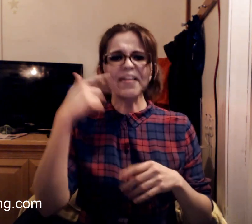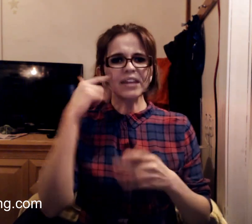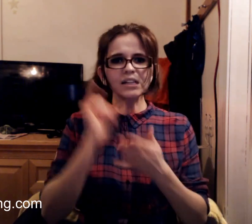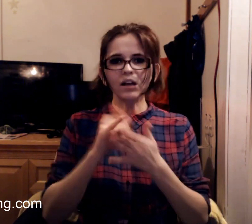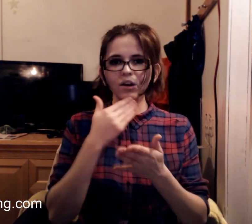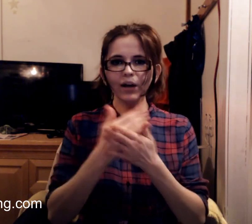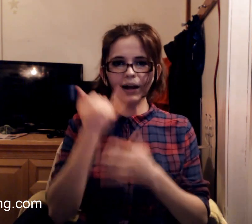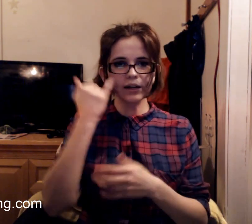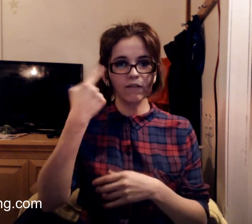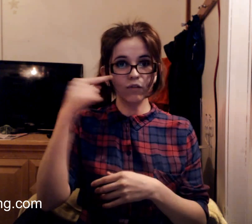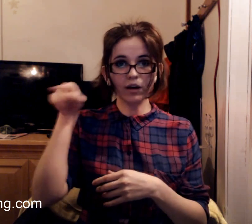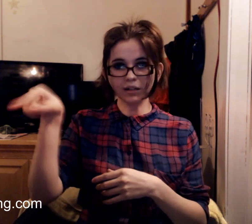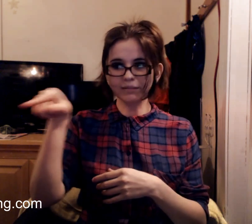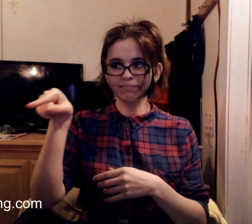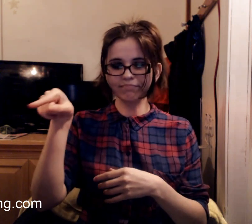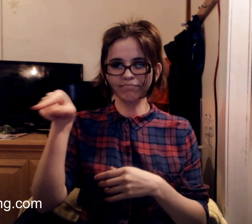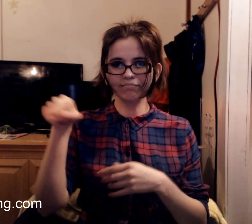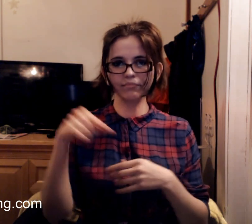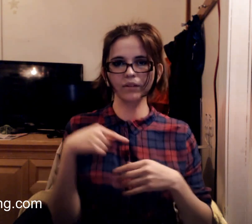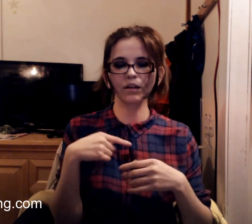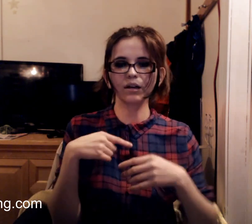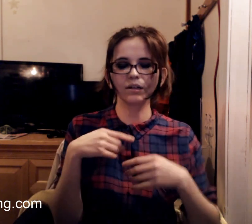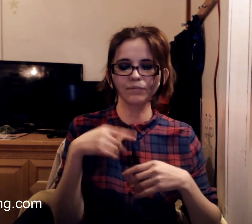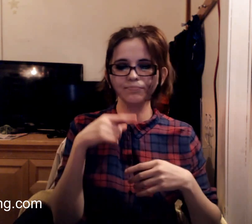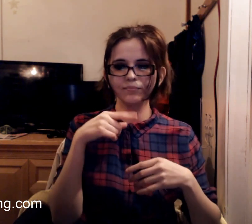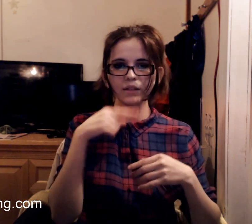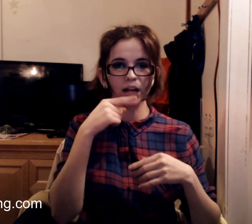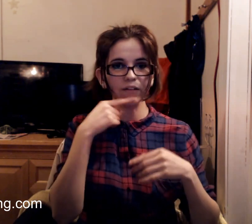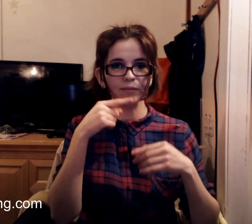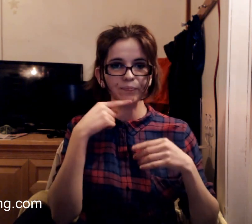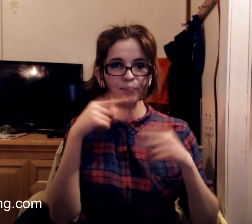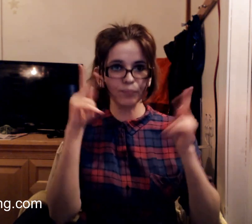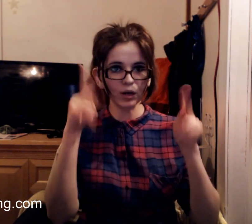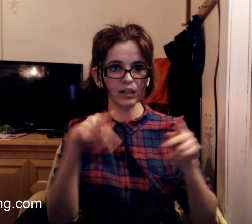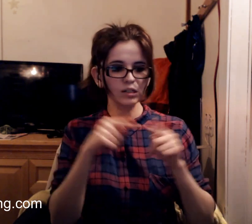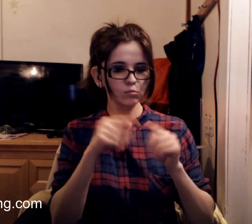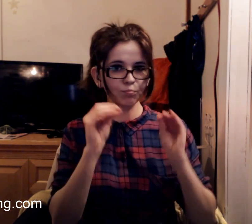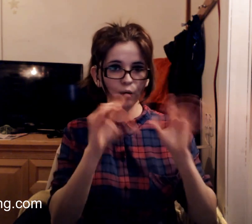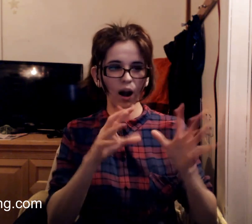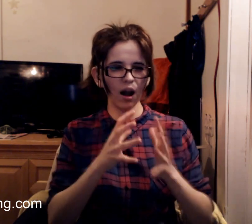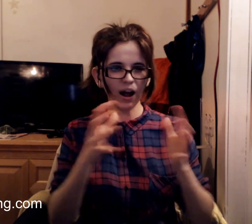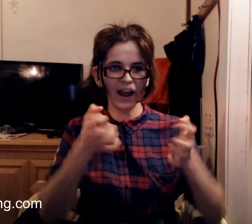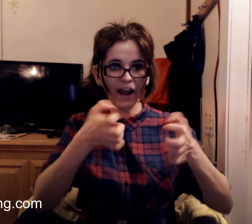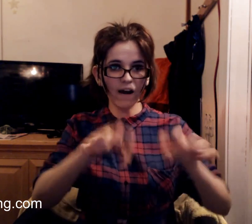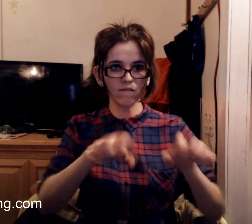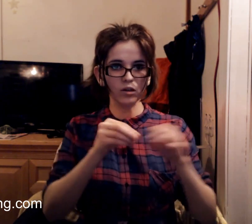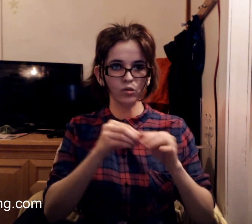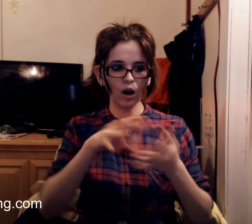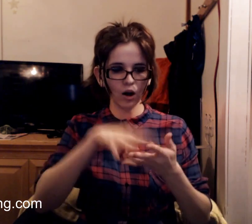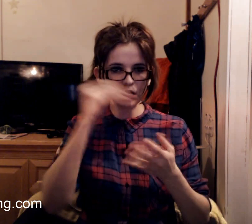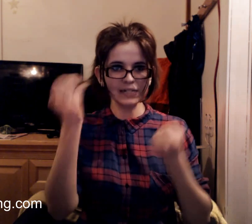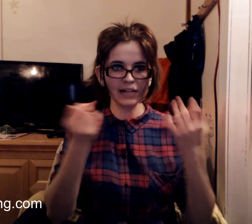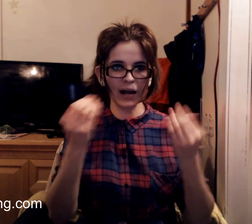I think that's a good idea since a hearing person puts in a lot of effort to learning sign